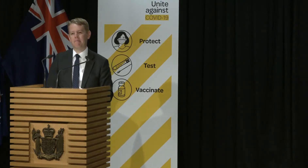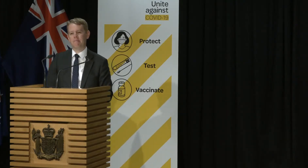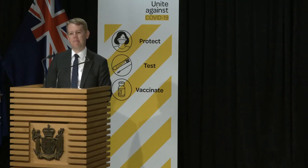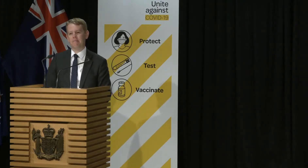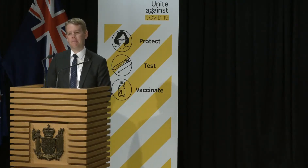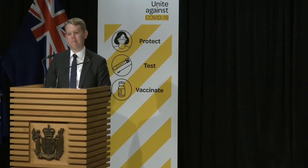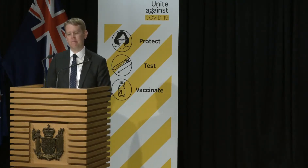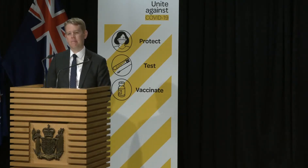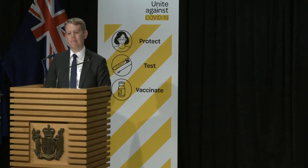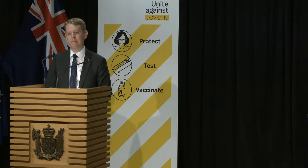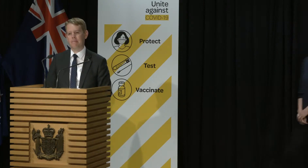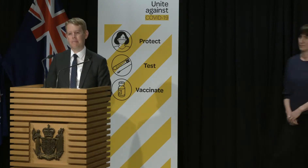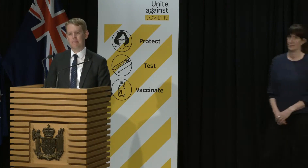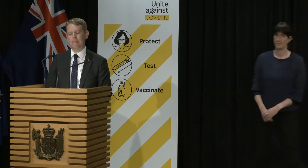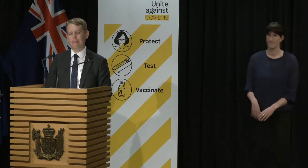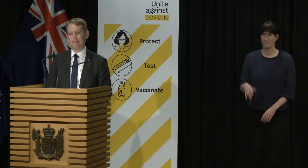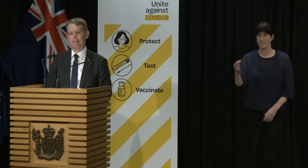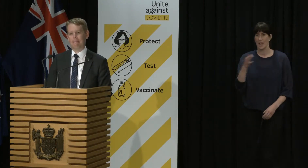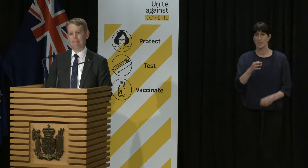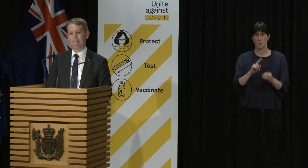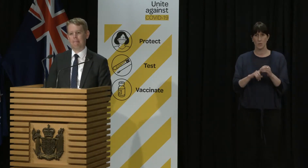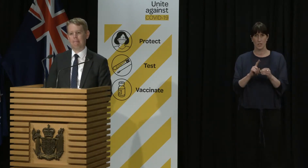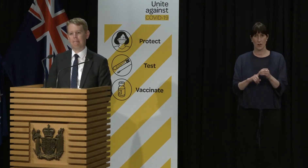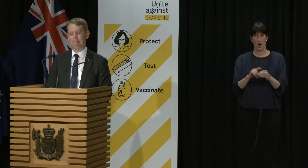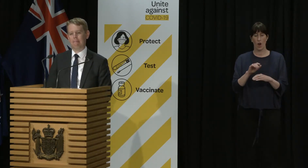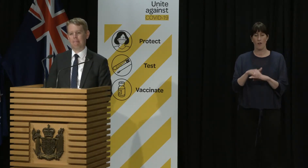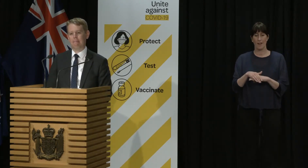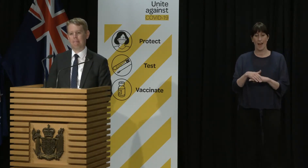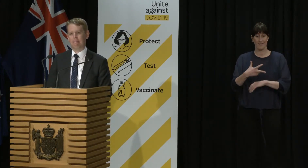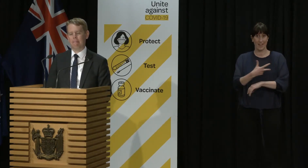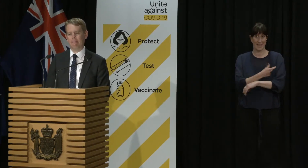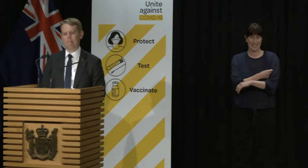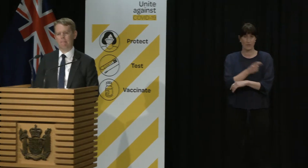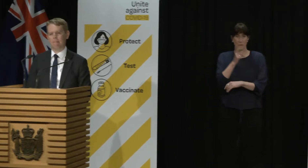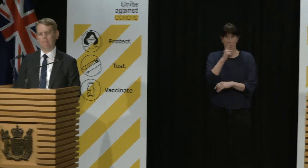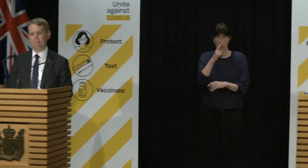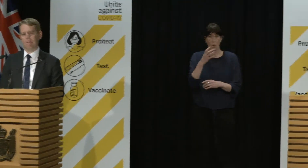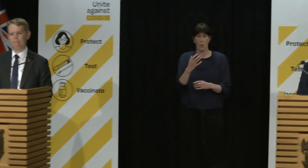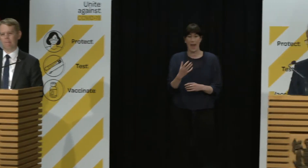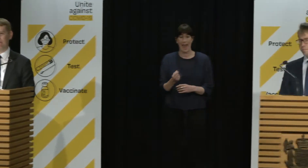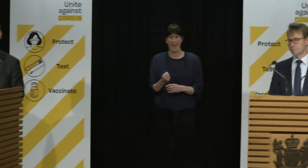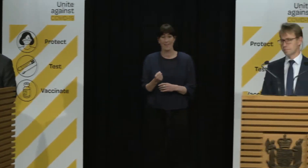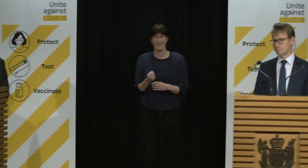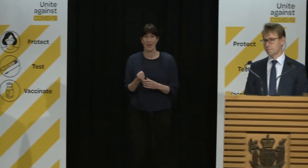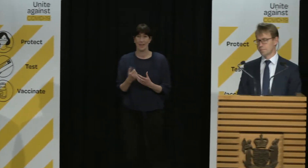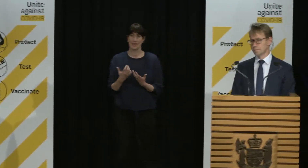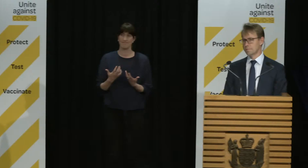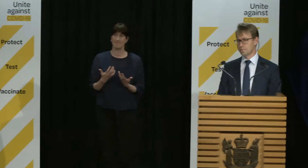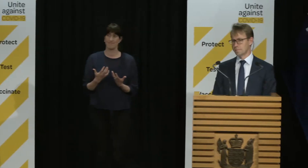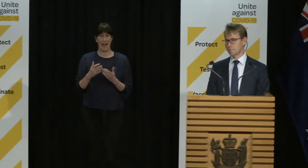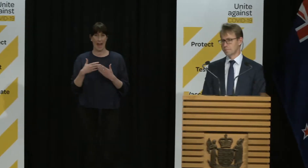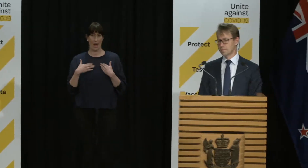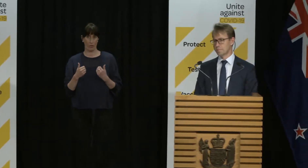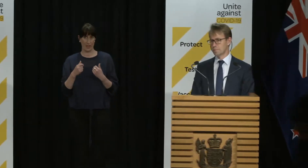sources, or try to identify, the sources of these 2 cases.